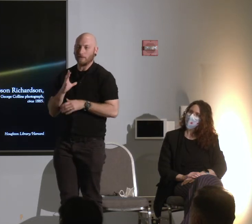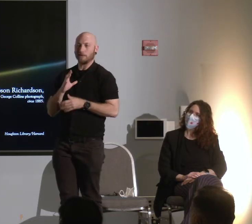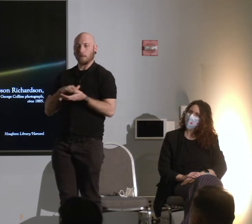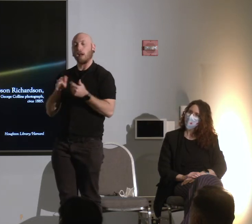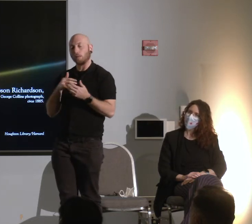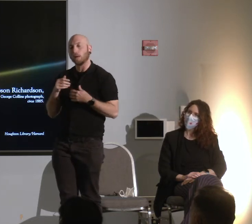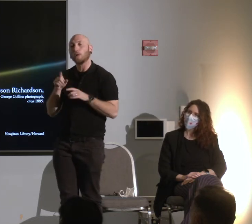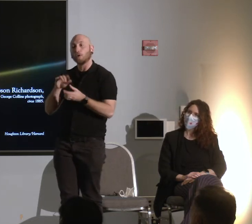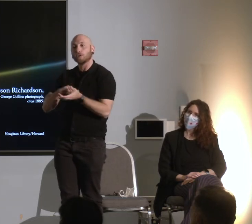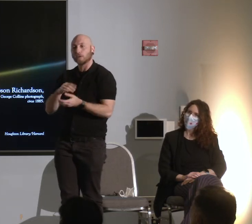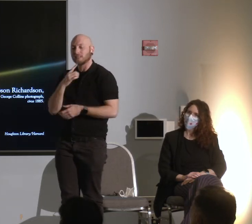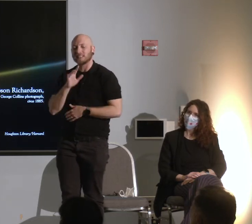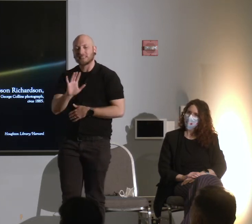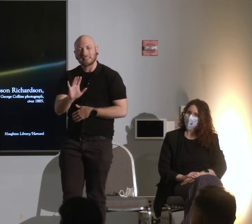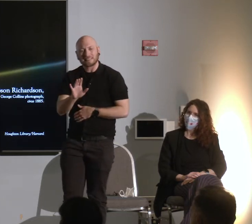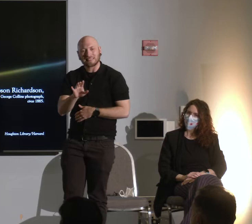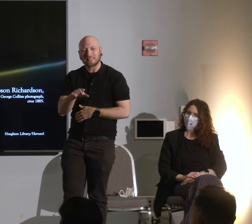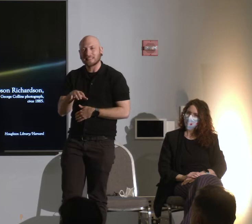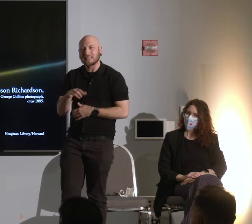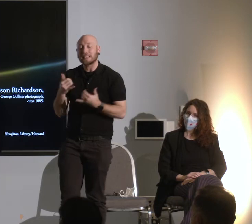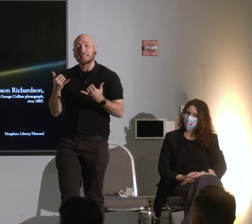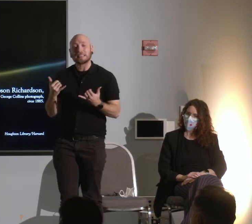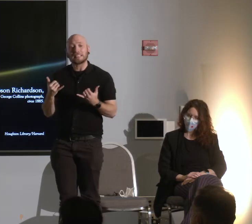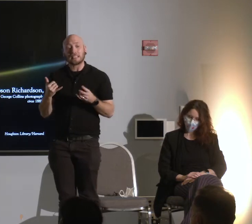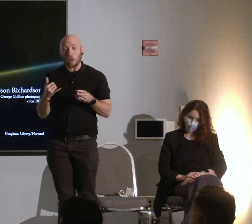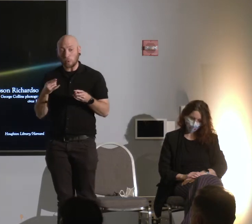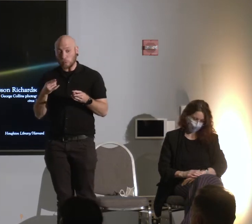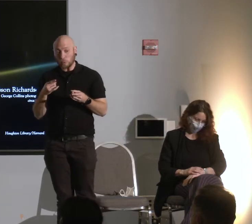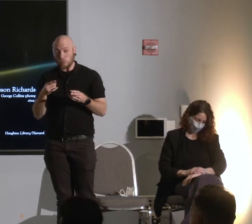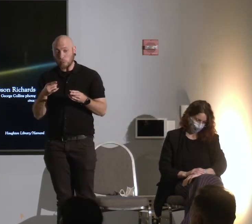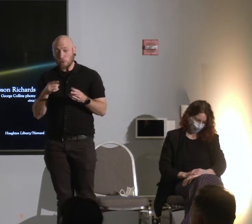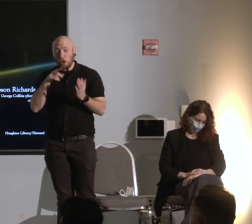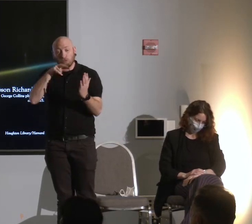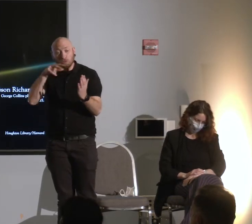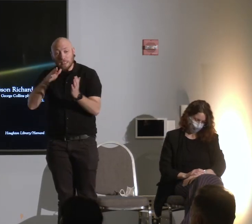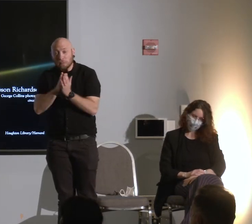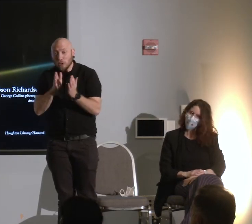And the doctor said, this is really not a time for you to be doing a whole lot of reading of books, which is